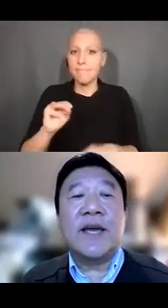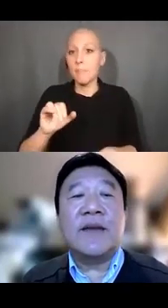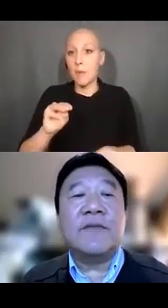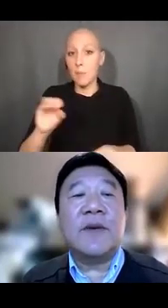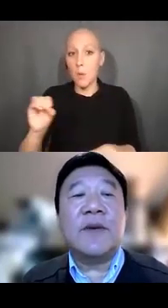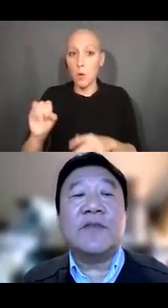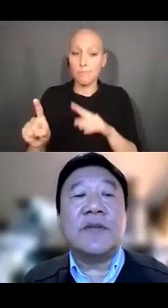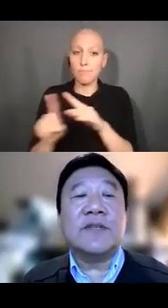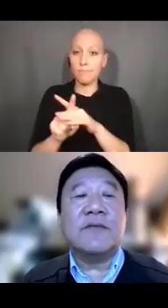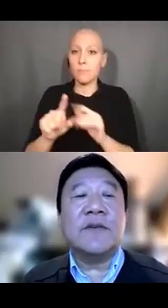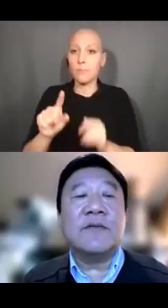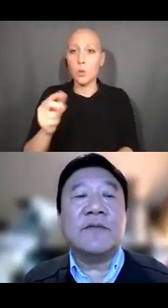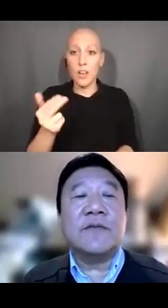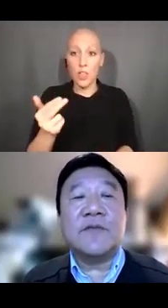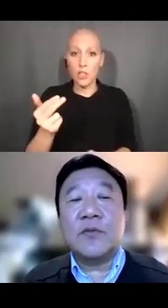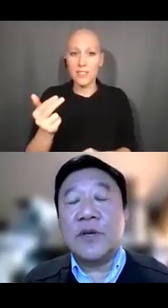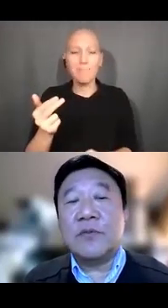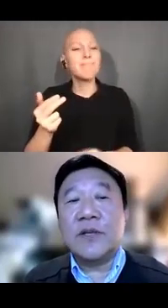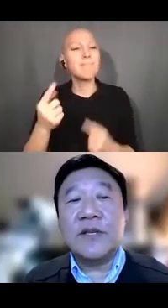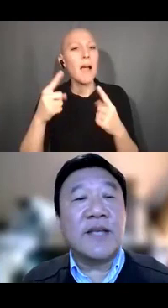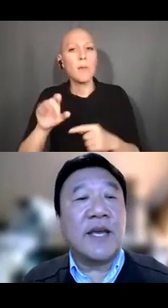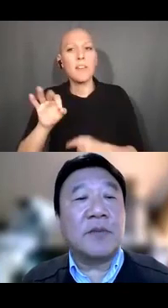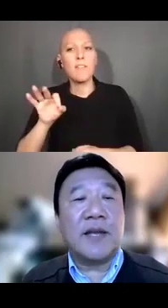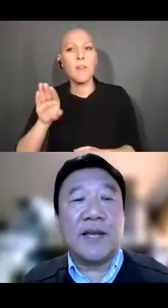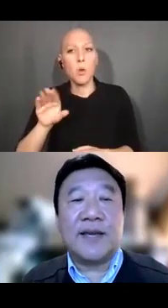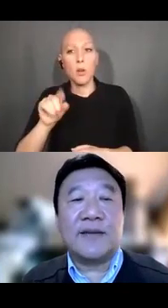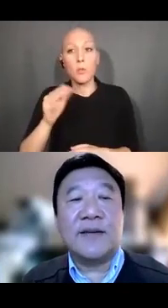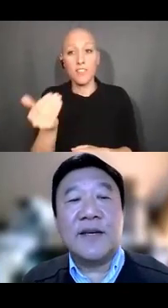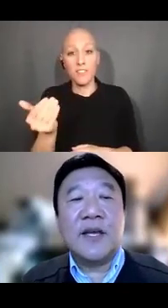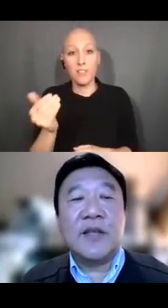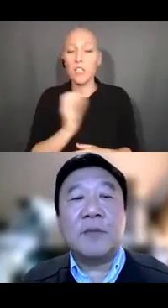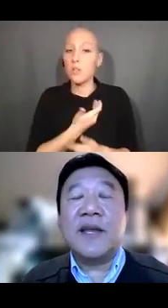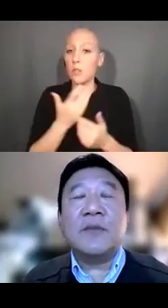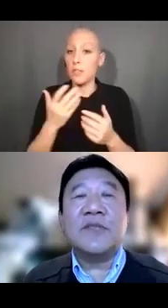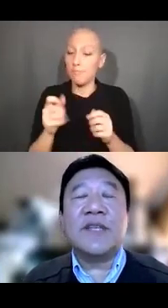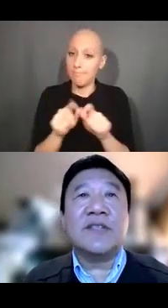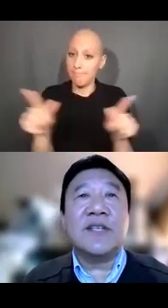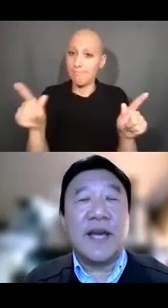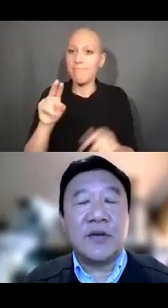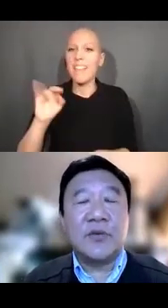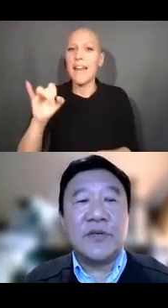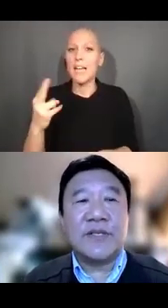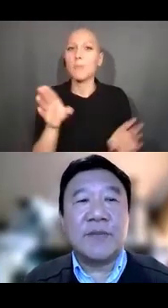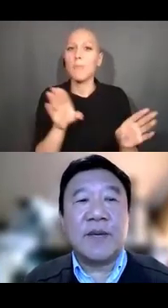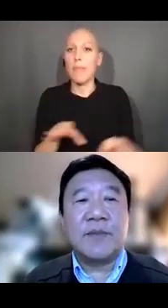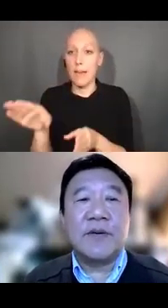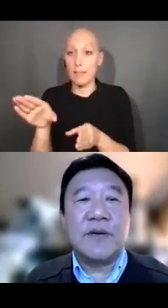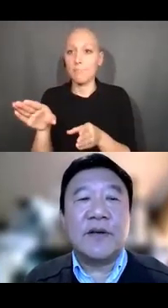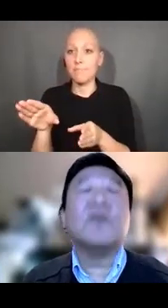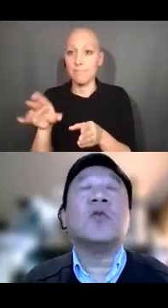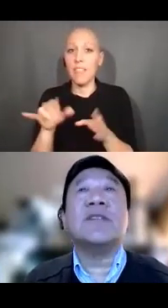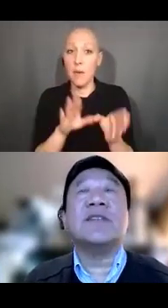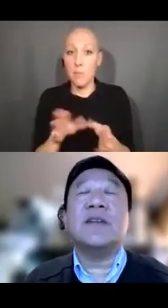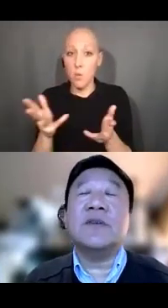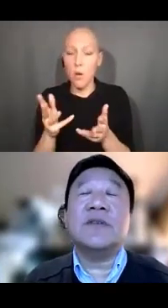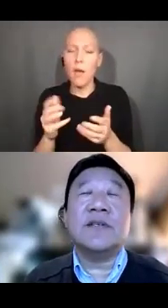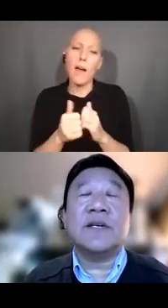and in February of 2015, we released a plan. The plan was actually how to address the memo. Of course, as I noted earlier,